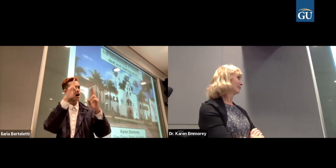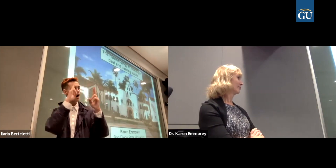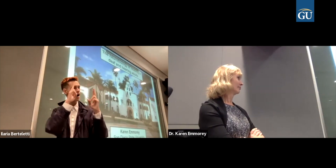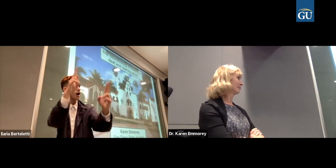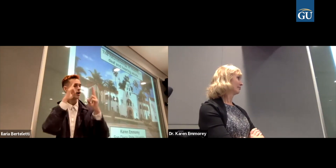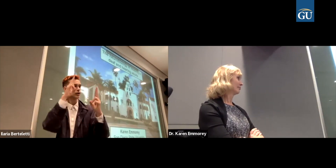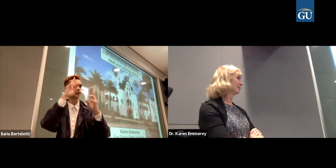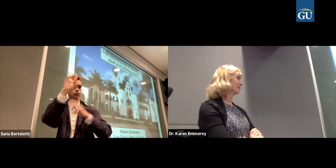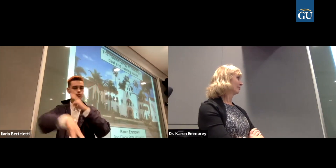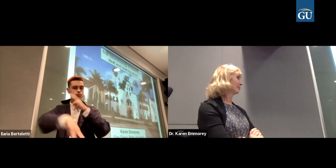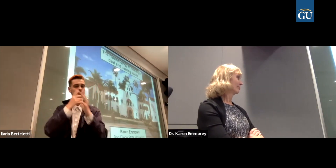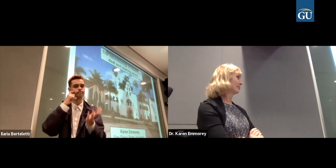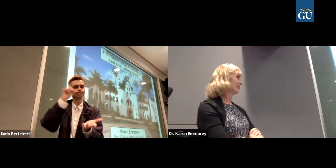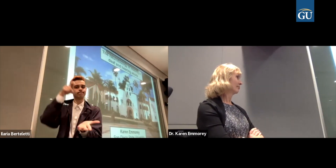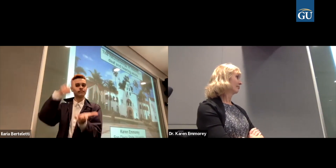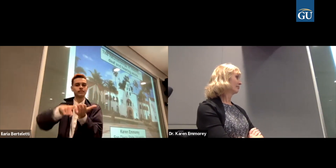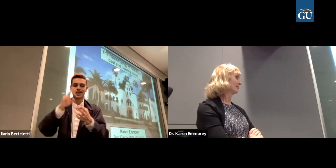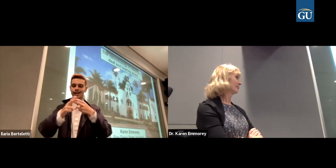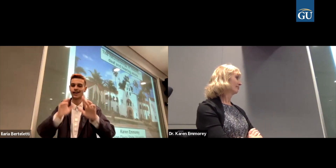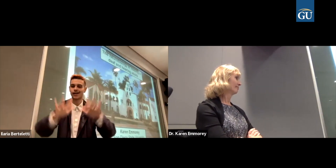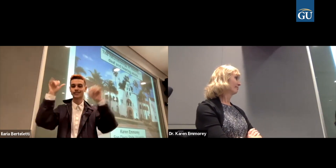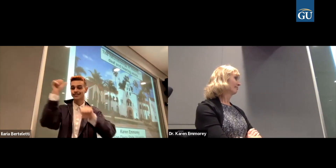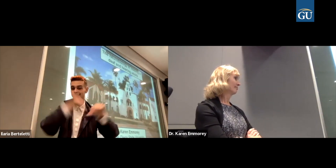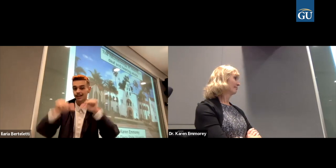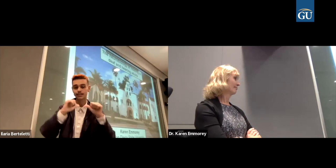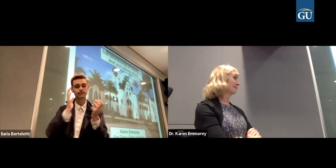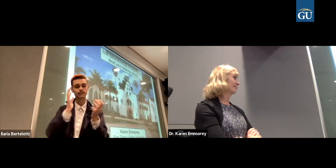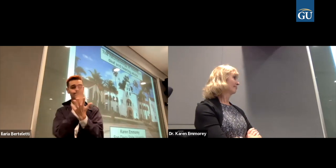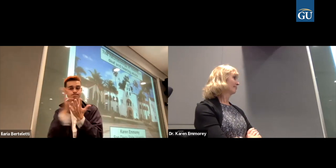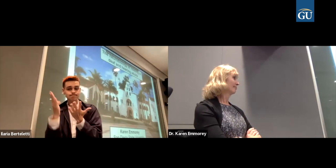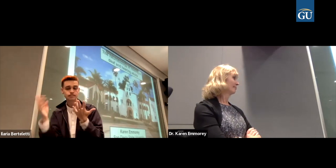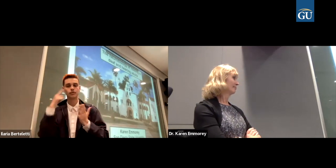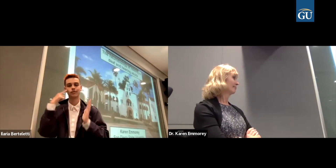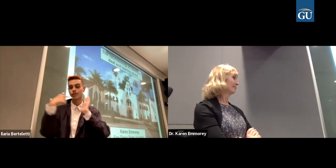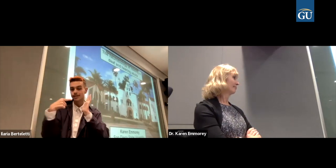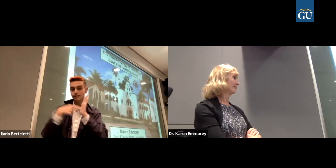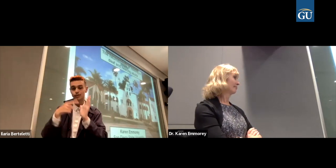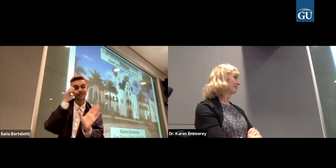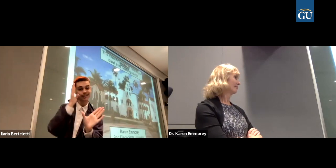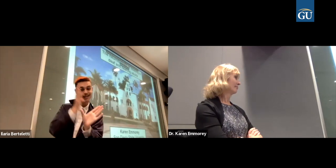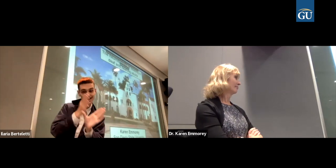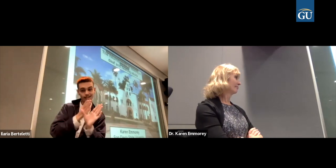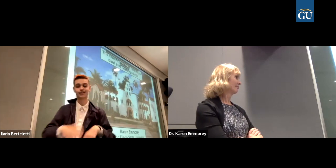scientists in the field of psychology, education, cognitive sciences, and neuroscience. These different